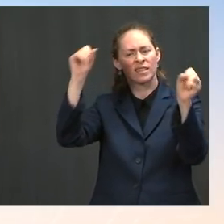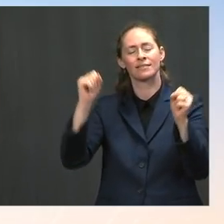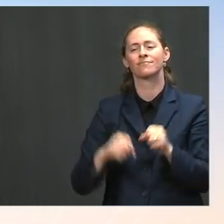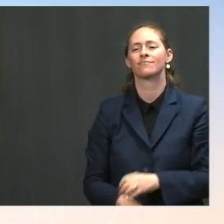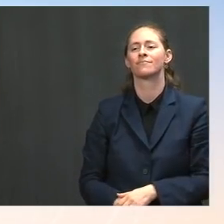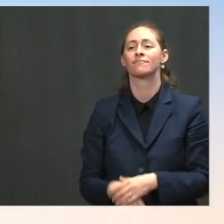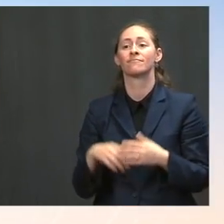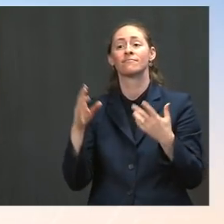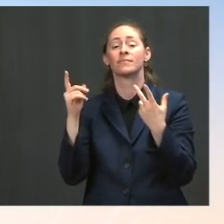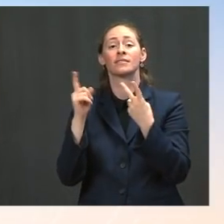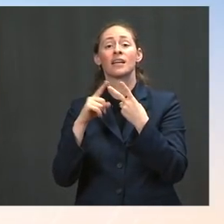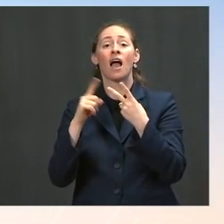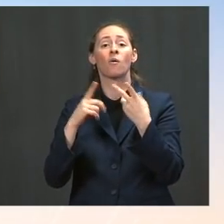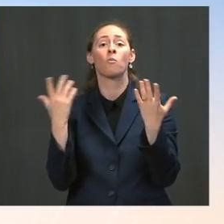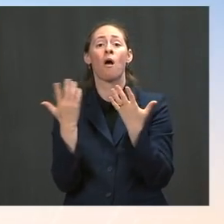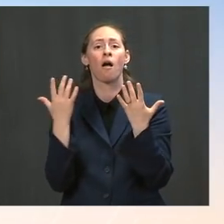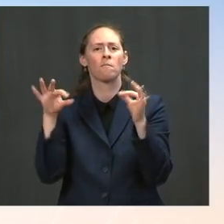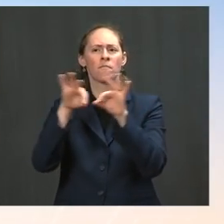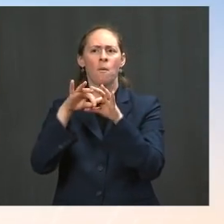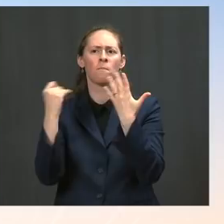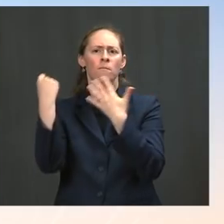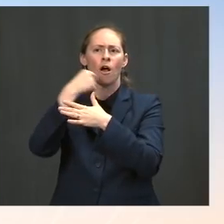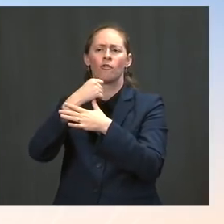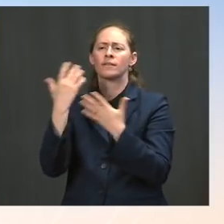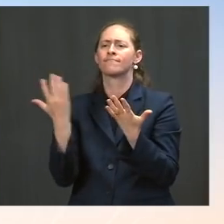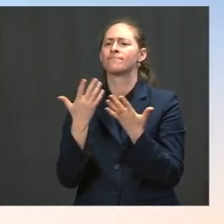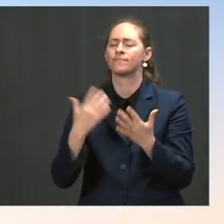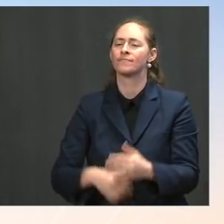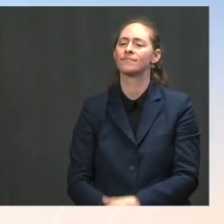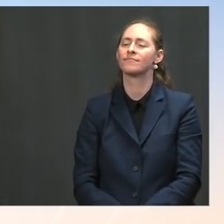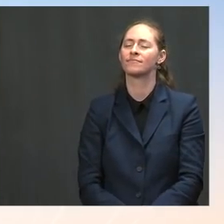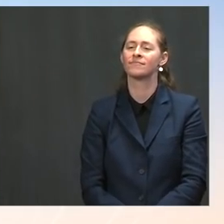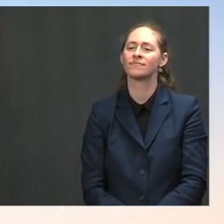they're related, I should say -- was getting the economy jumpstarted.